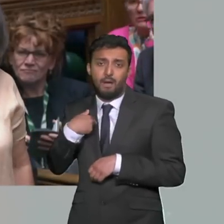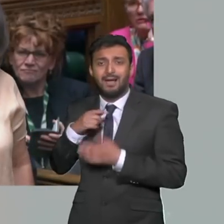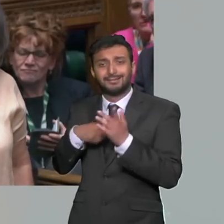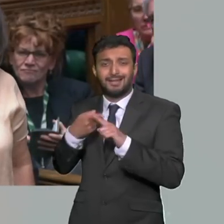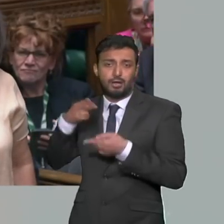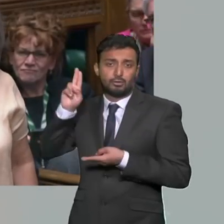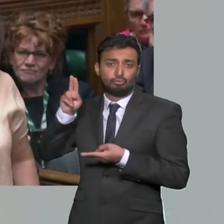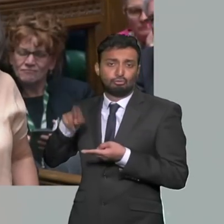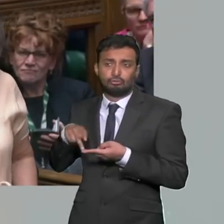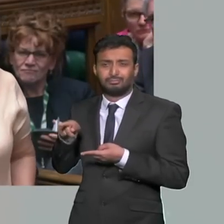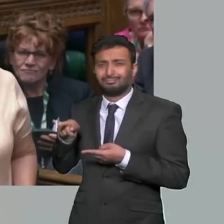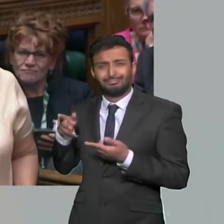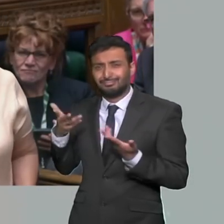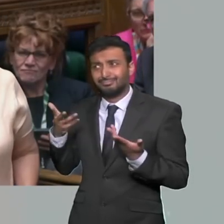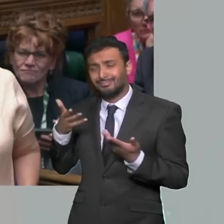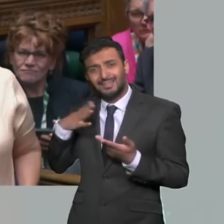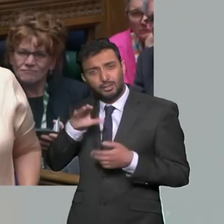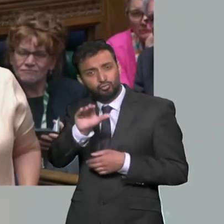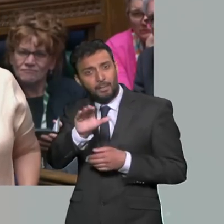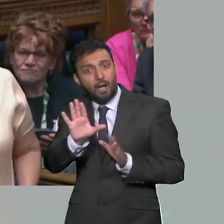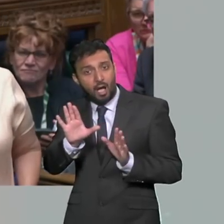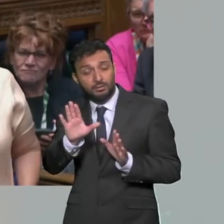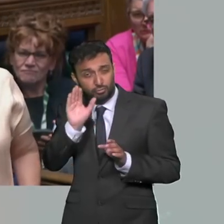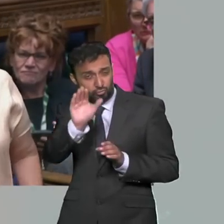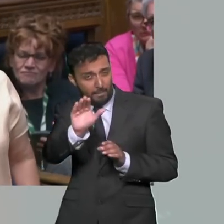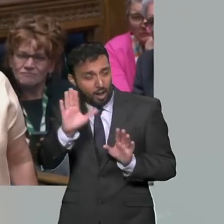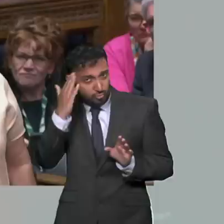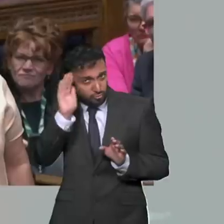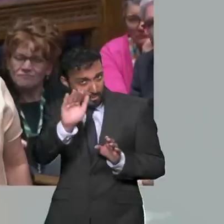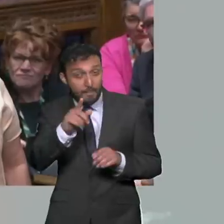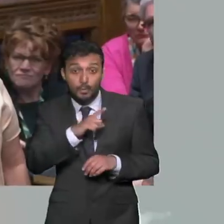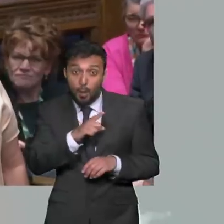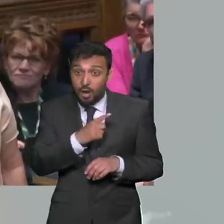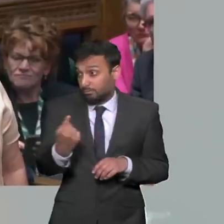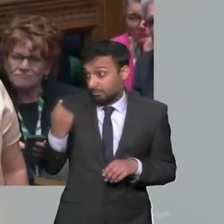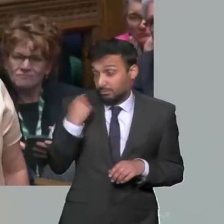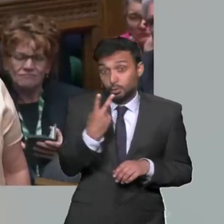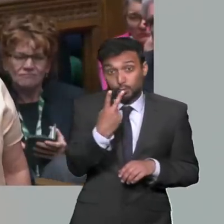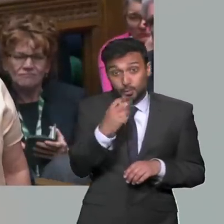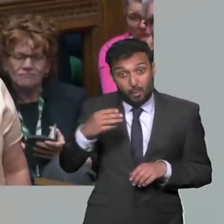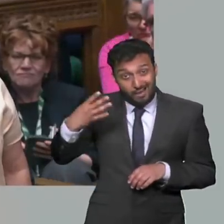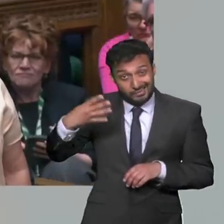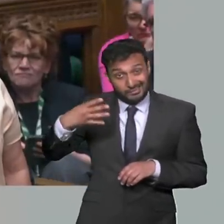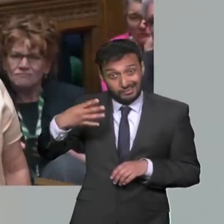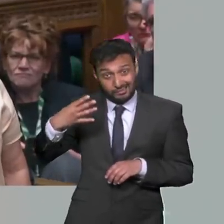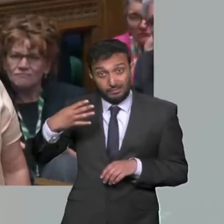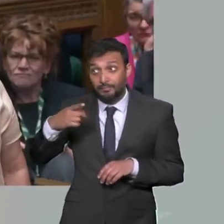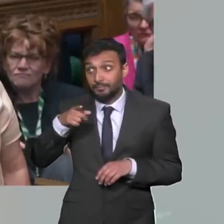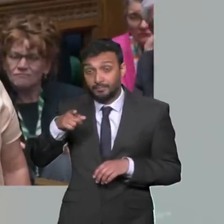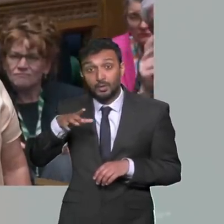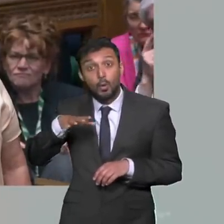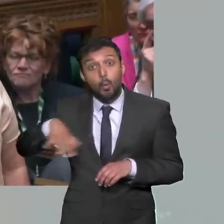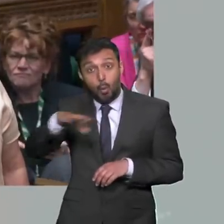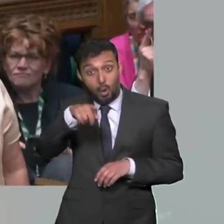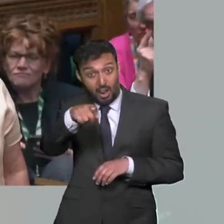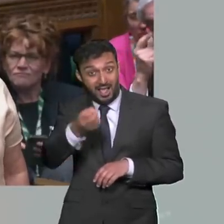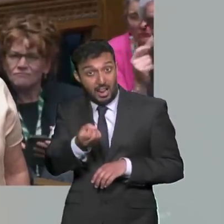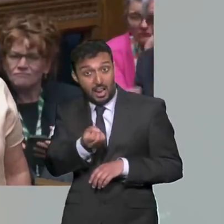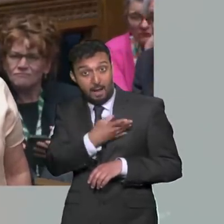May I remind Labour Members that in 2019 they all stood on a manifesto that would have inflicted